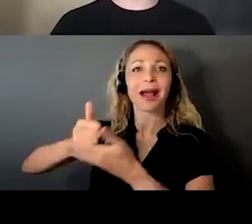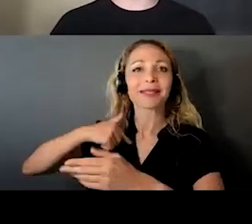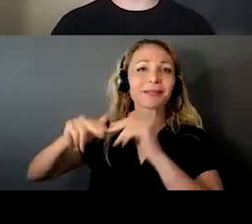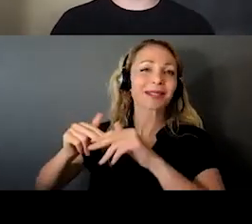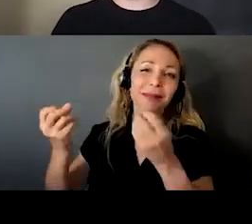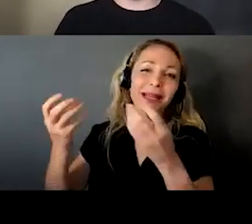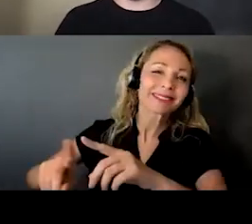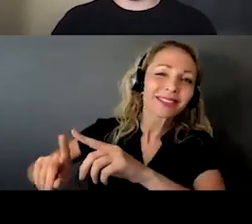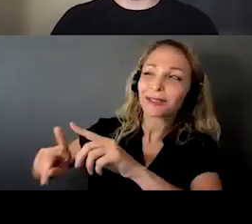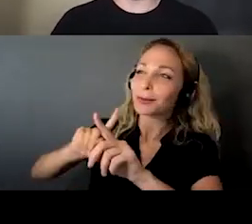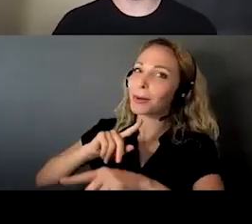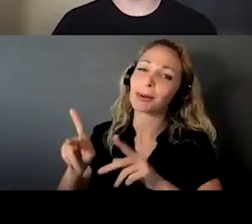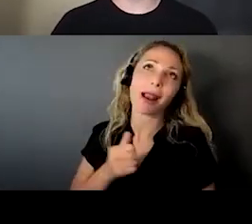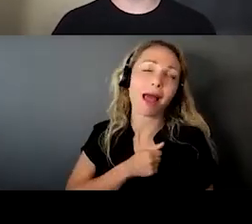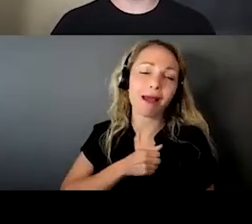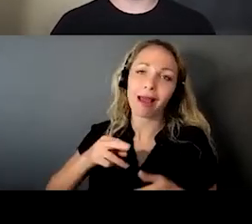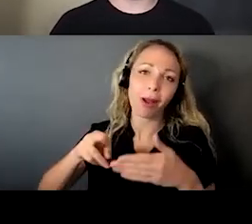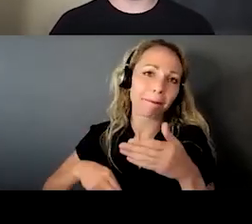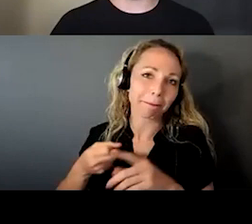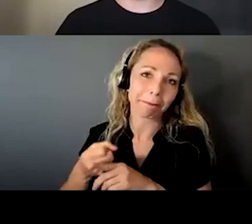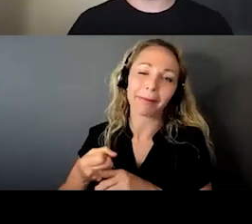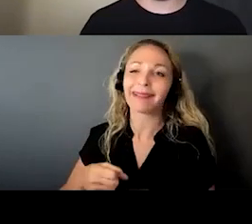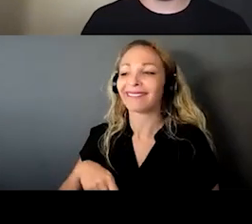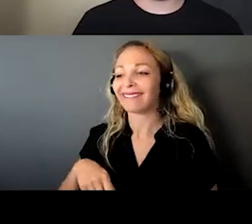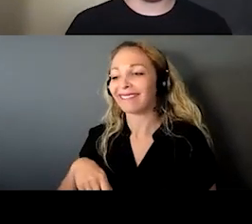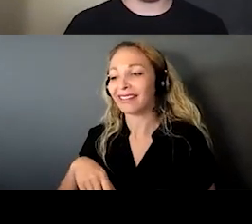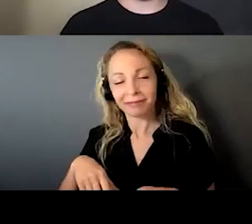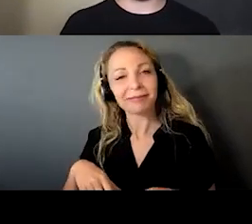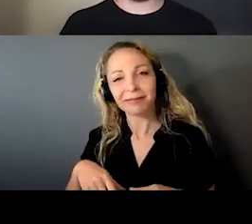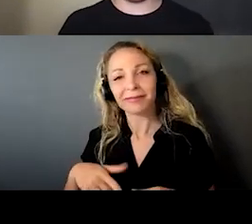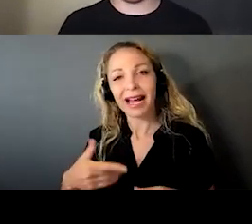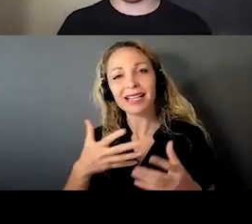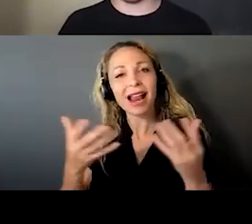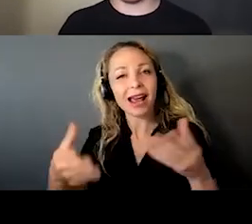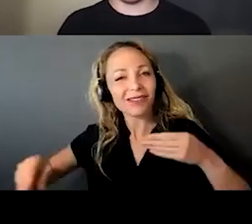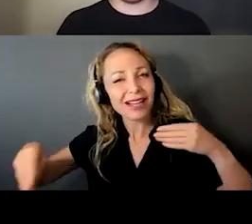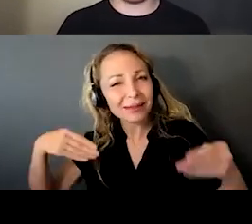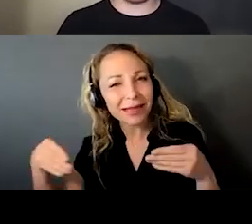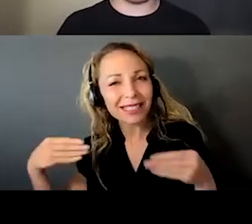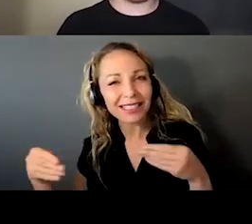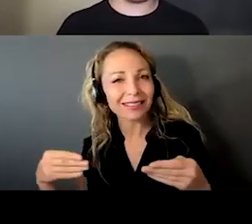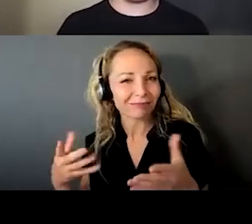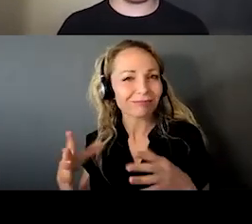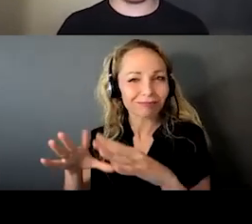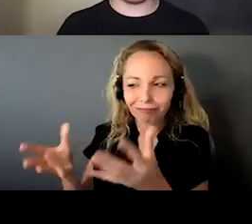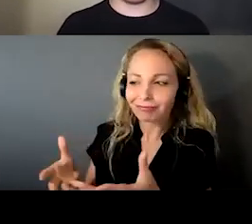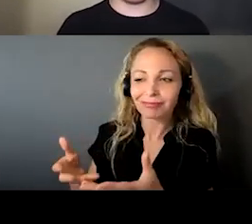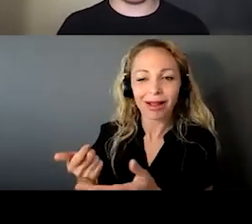IT HAS A TON OF FLEXIBILITY OUTSIDE OF JUST LIKE OUR